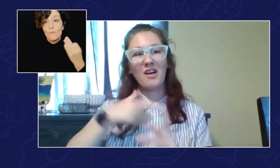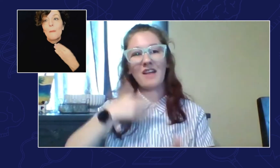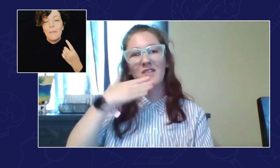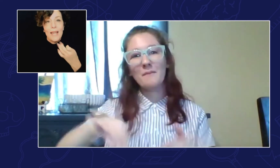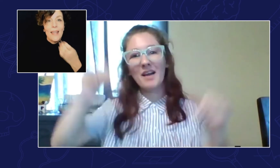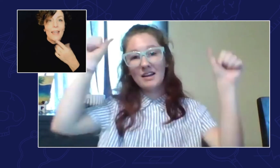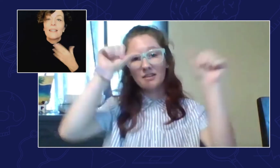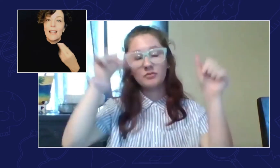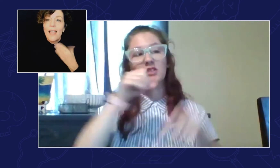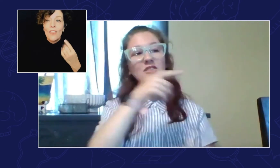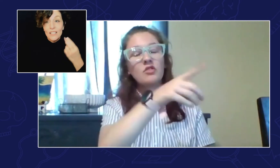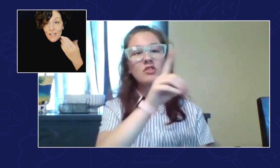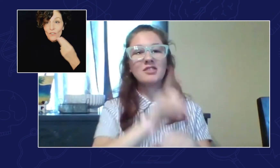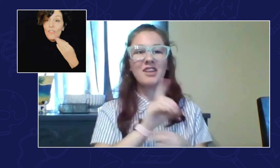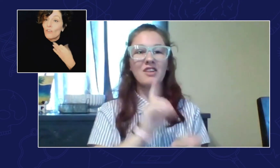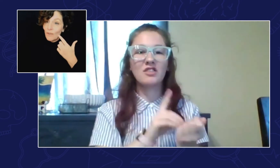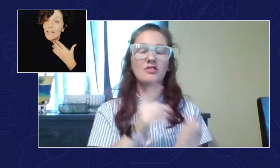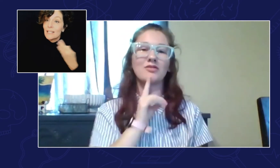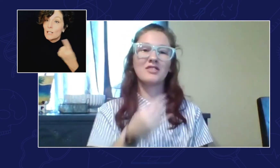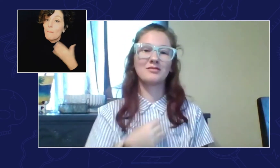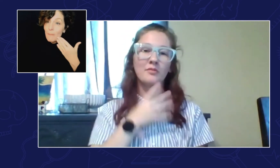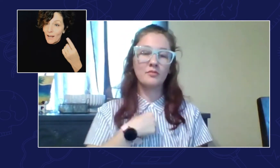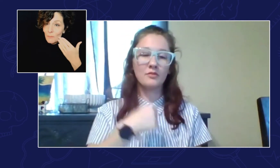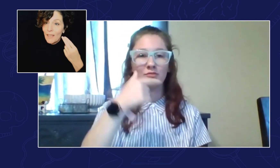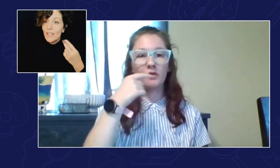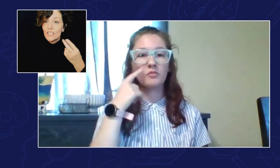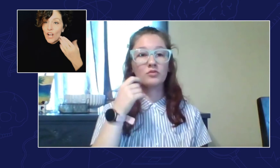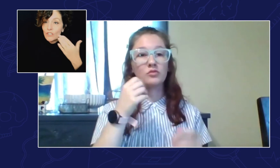for a bad headache, and the doctor there really inspired me.